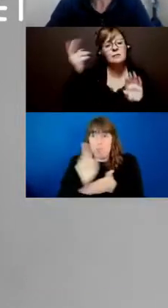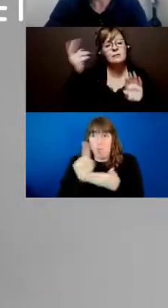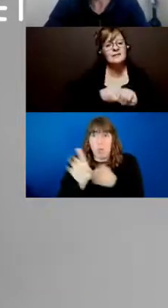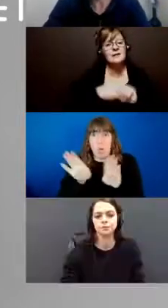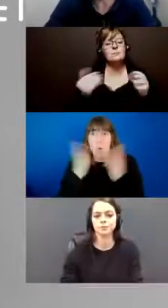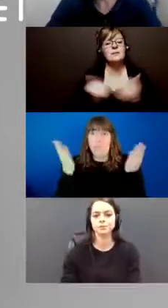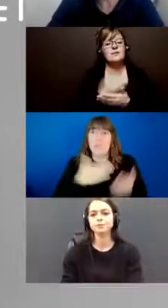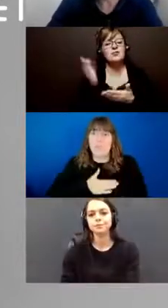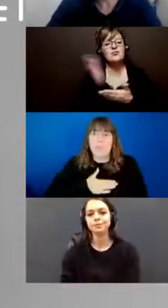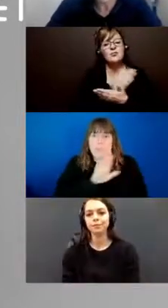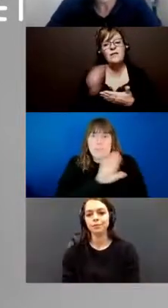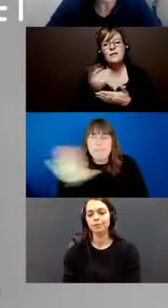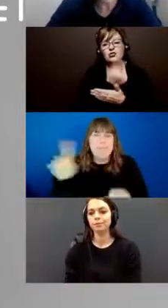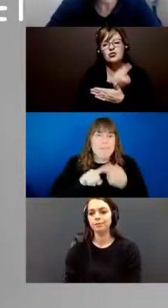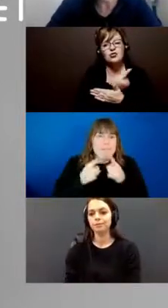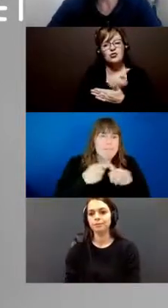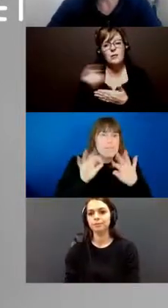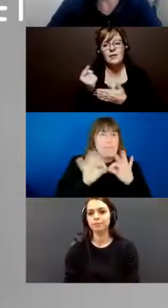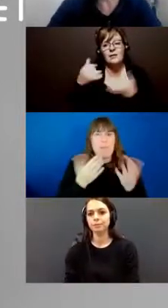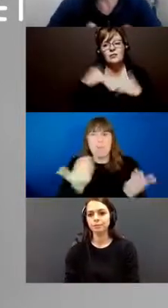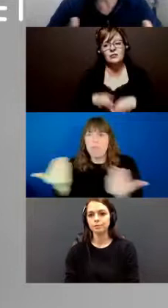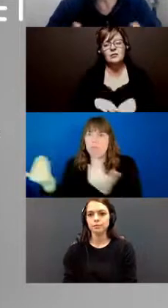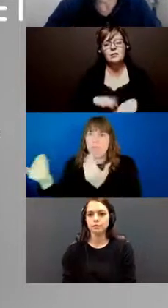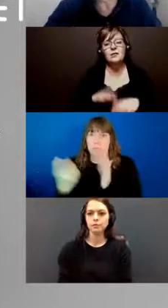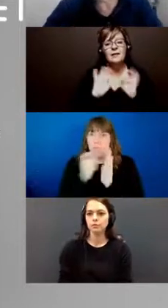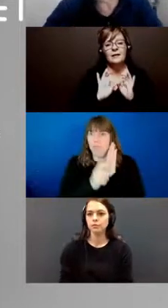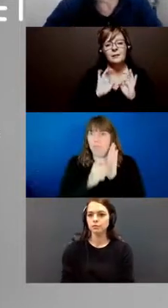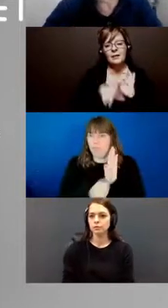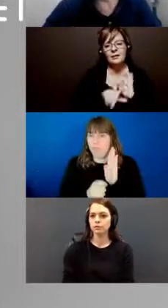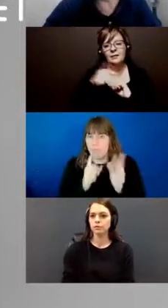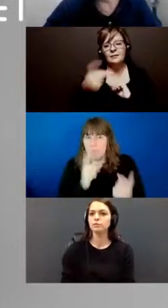i'll just get list to help us walk through this is the title page of the report